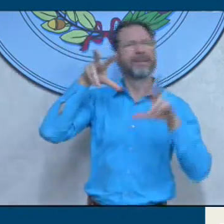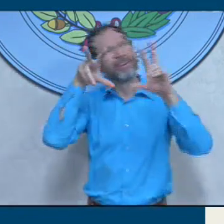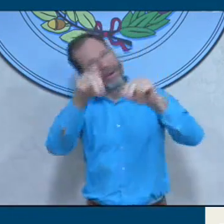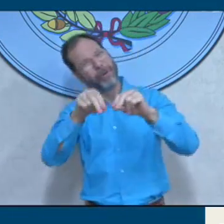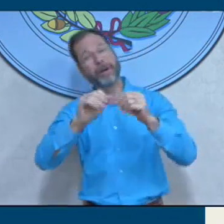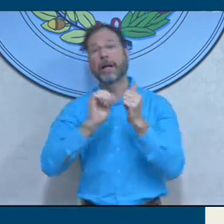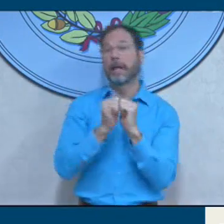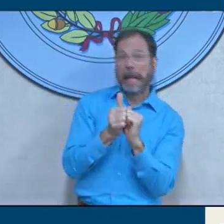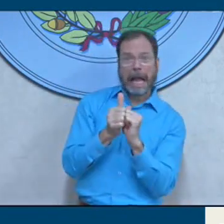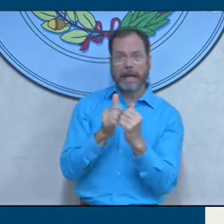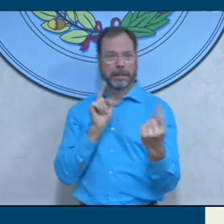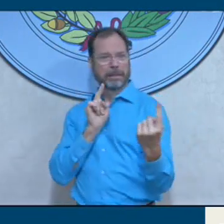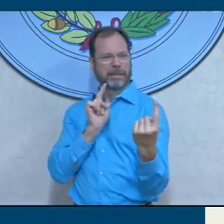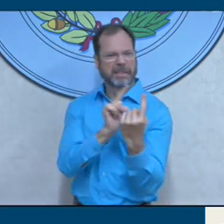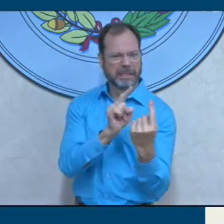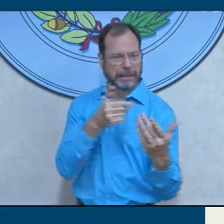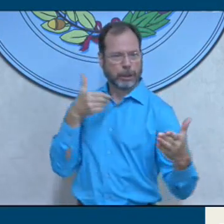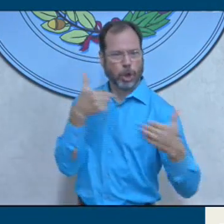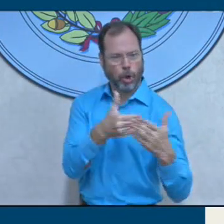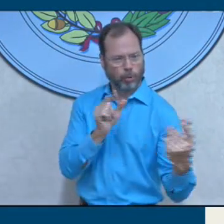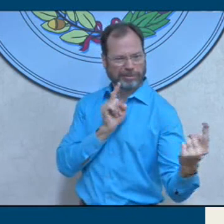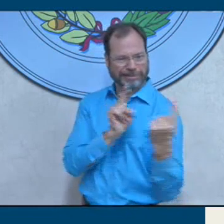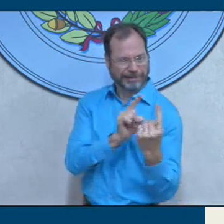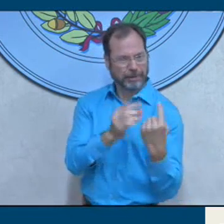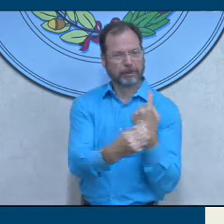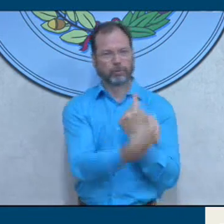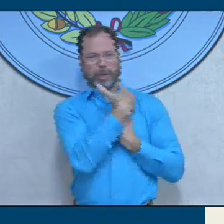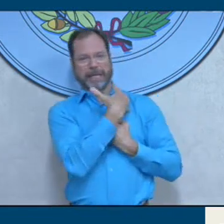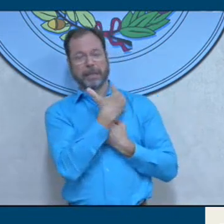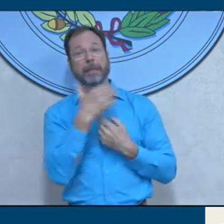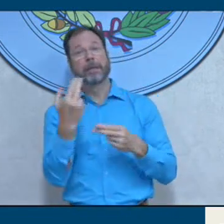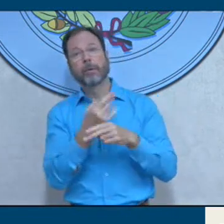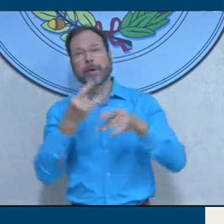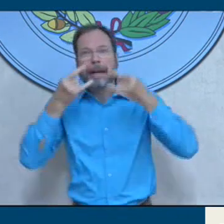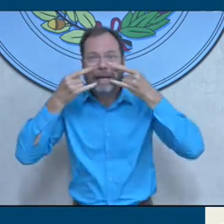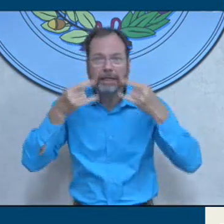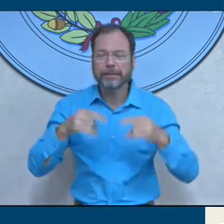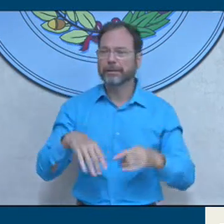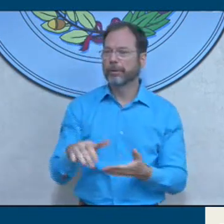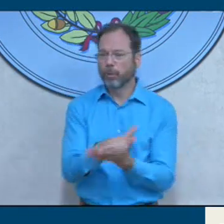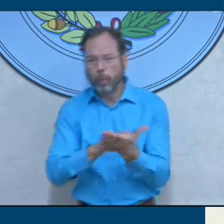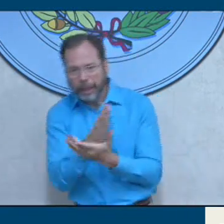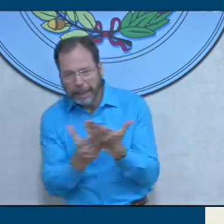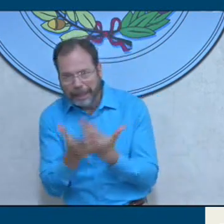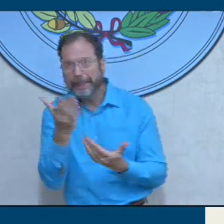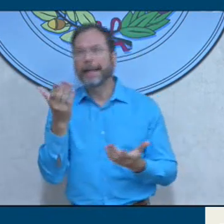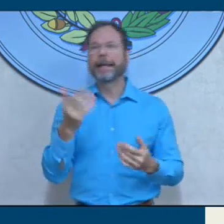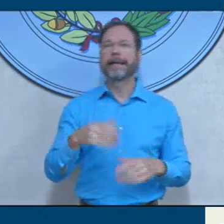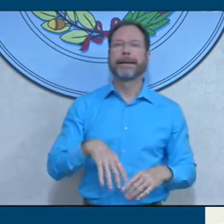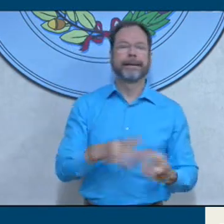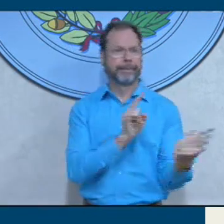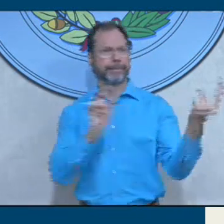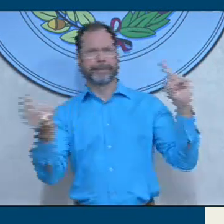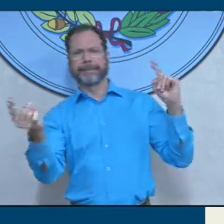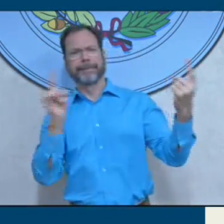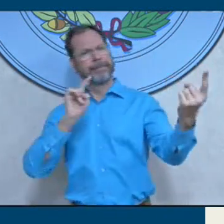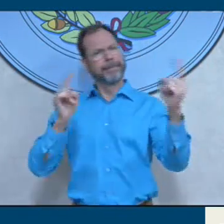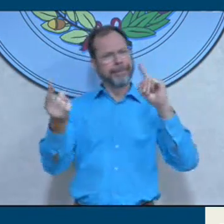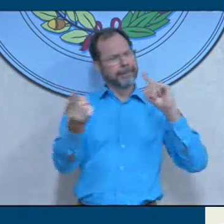PRACTICES. YOU CAN GET COBRA JUST BY WALKING AROUND SOMEWHERE WHO IS GOING TO BE EXCHANGED BY GIVING SOMEBODY